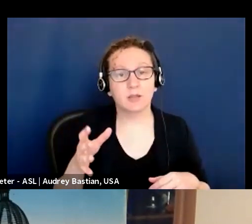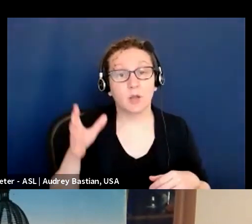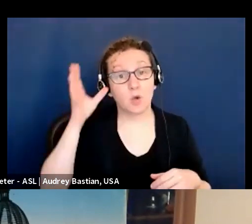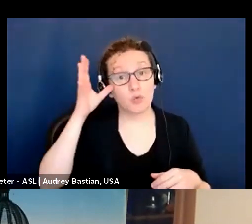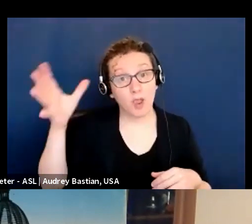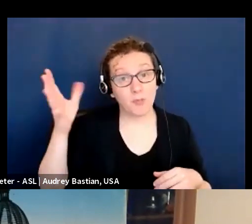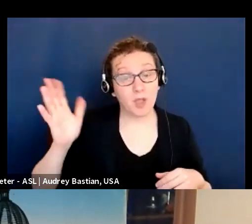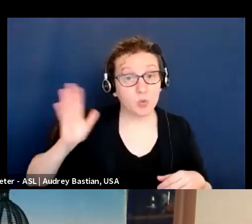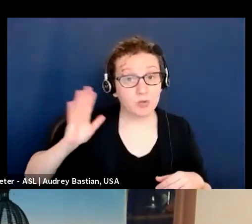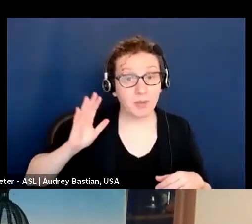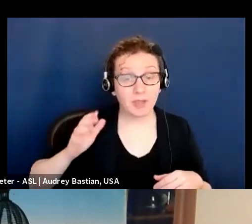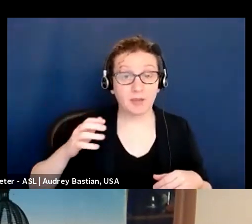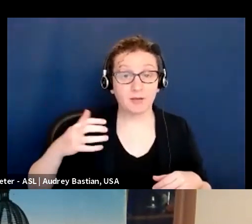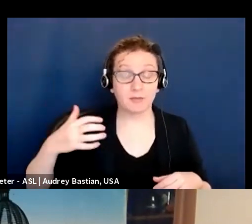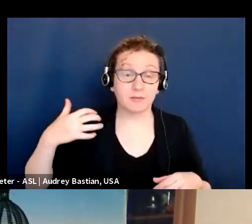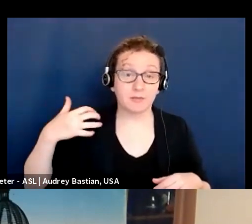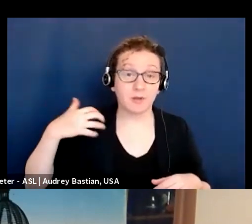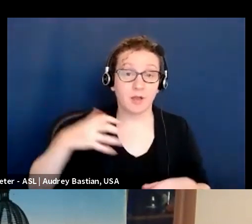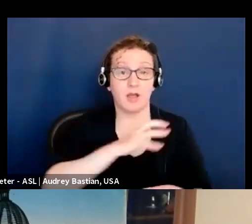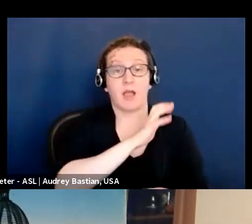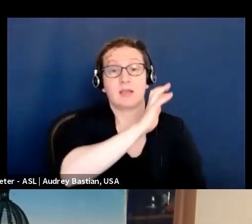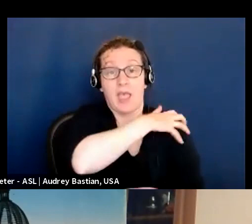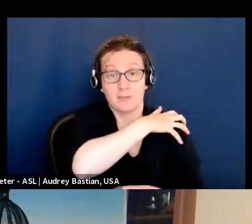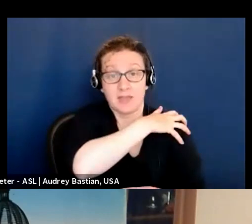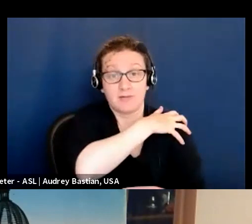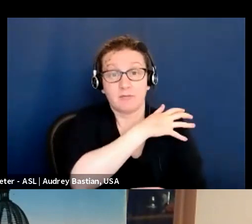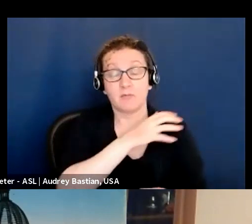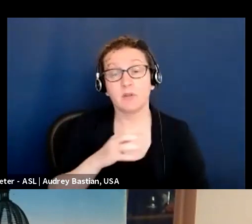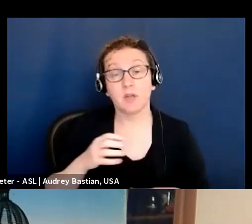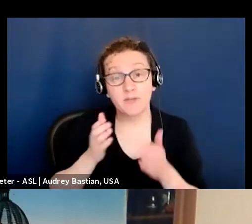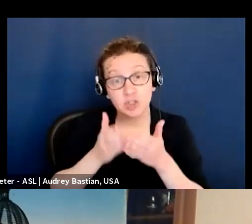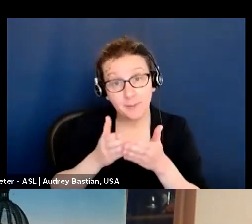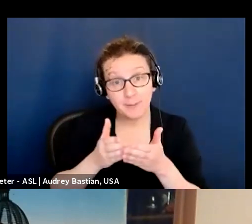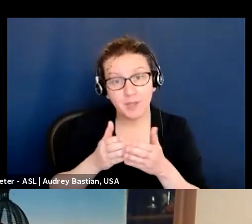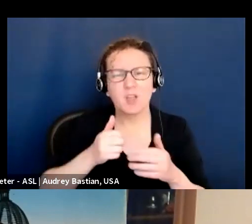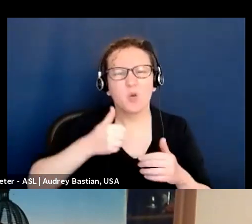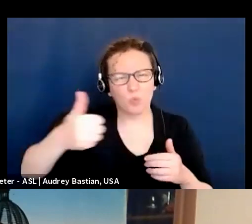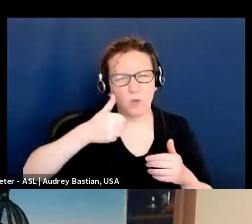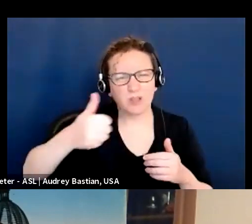a captain for a ship and he went to Germany many times in the past. And he always gave